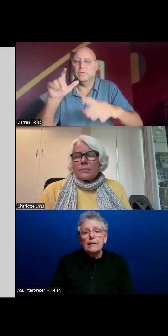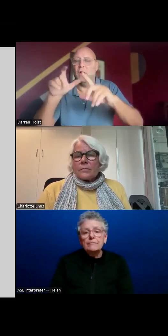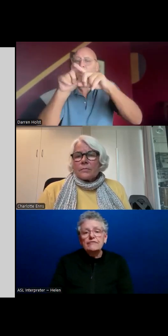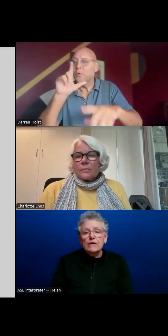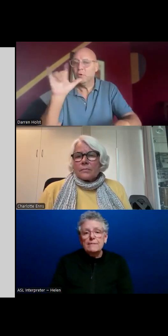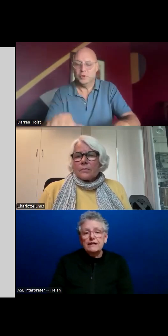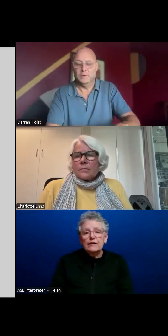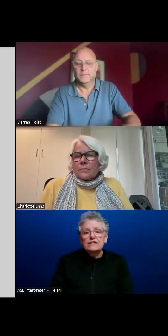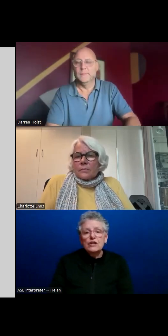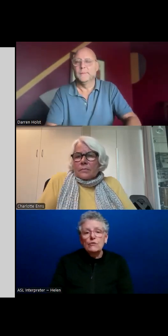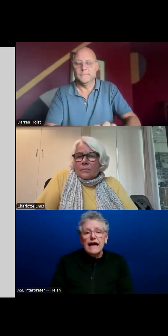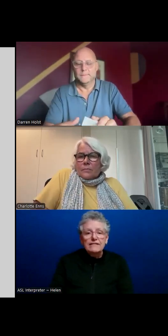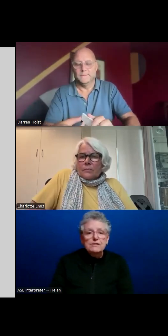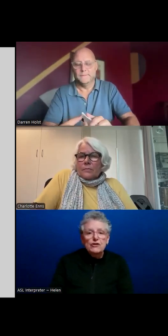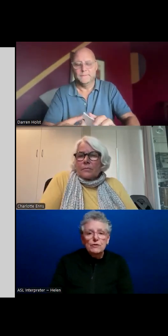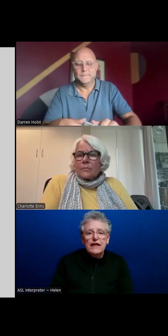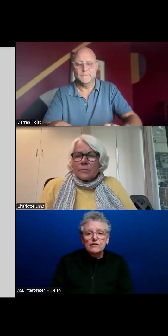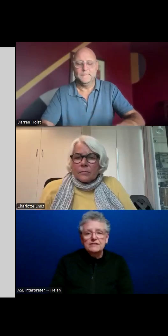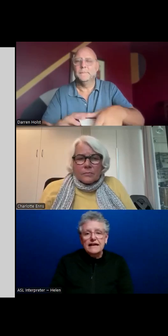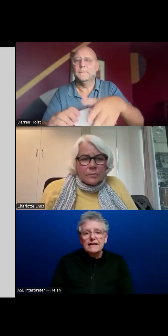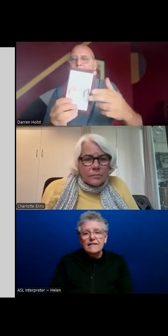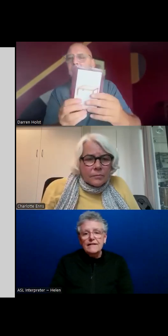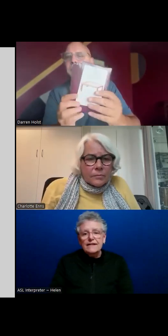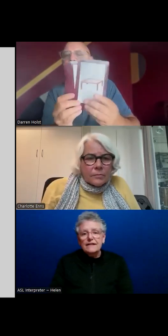the vocabulary. So, let me show you what that looks like.